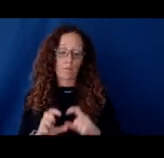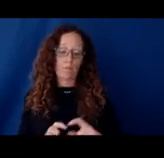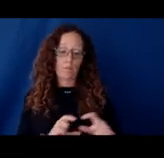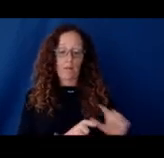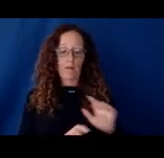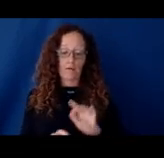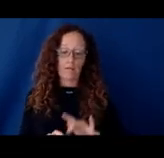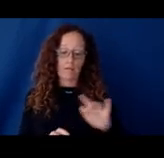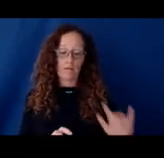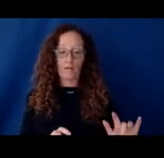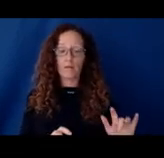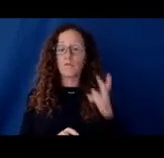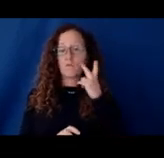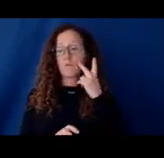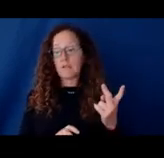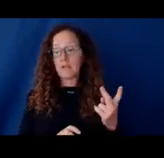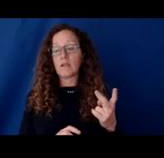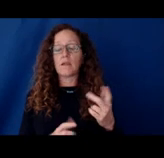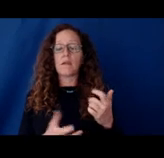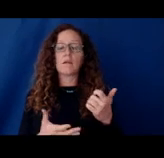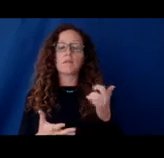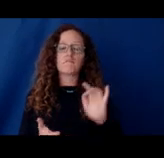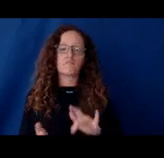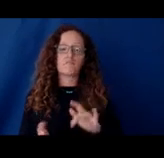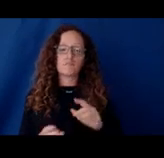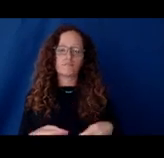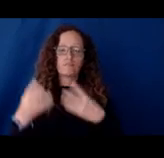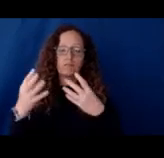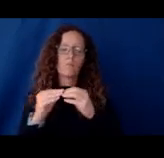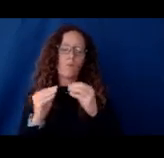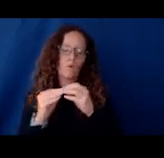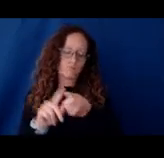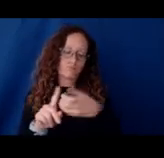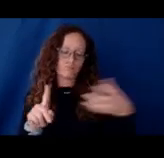provide more information for healthcare providers and the general public. The link to the CDC